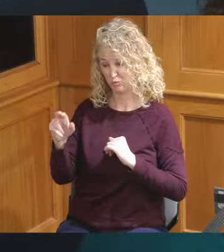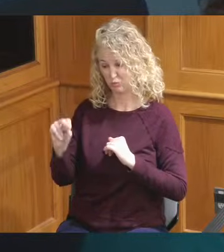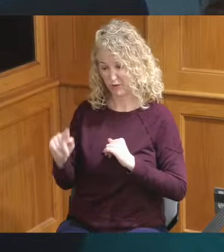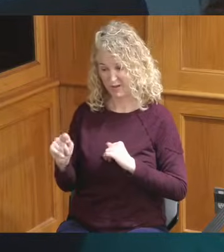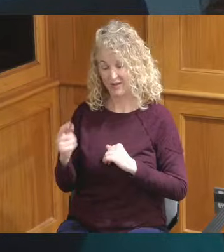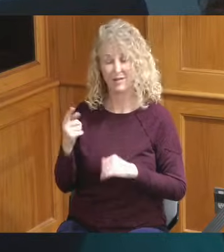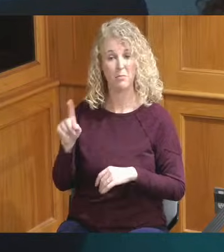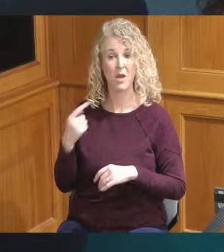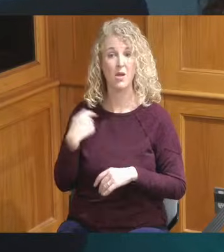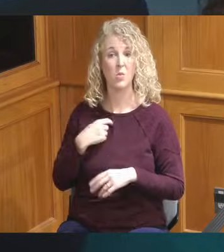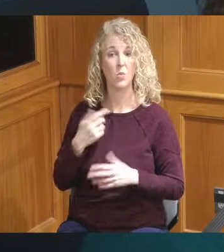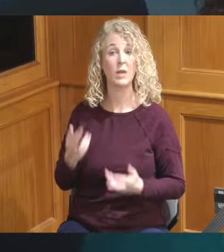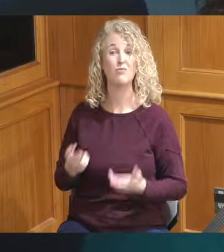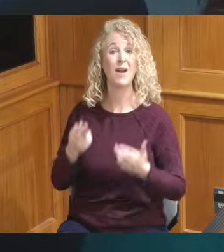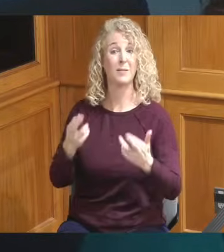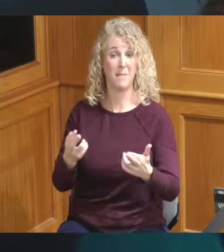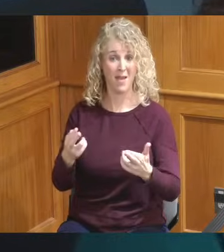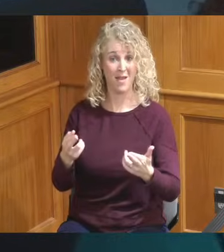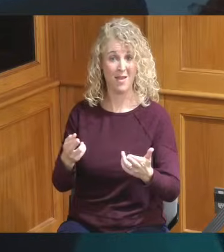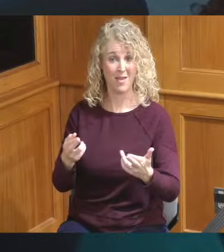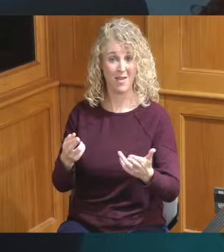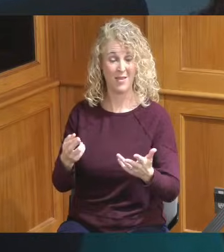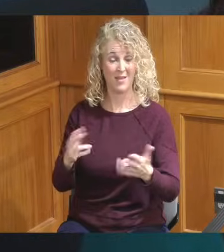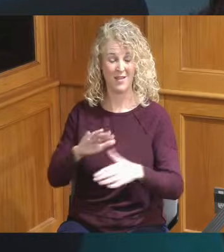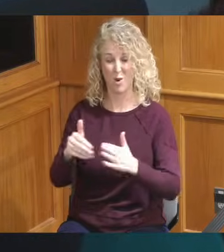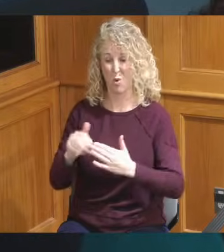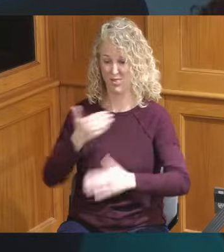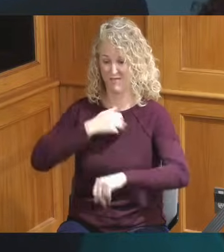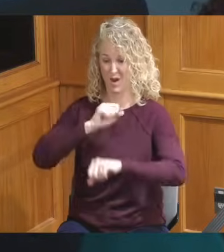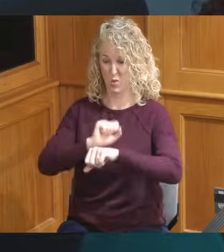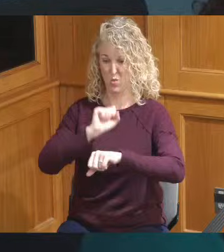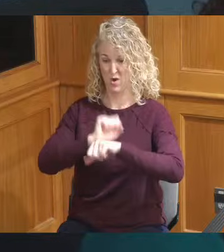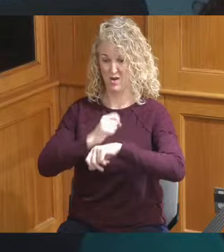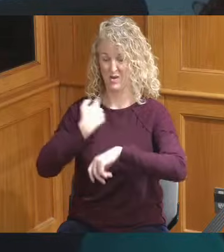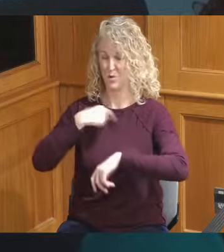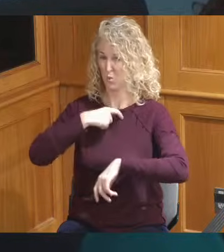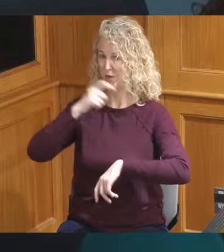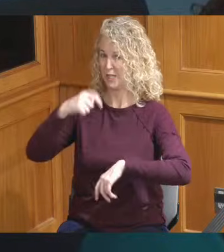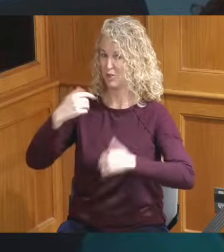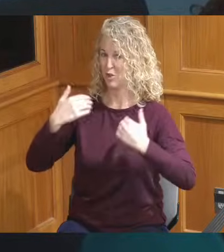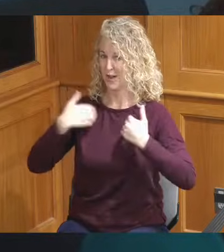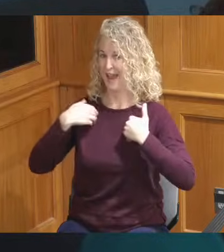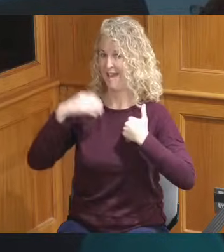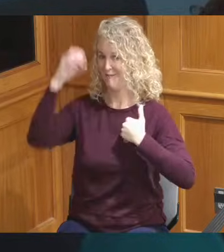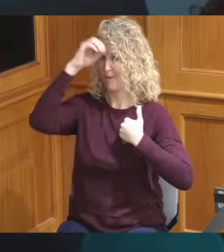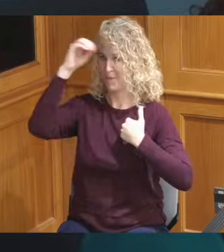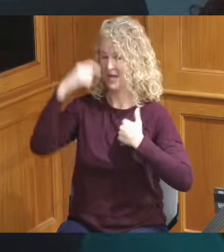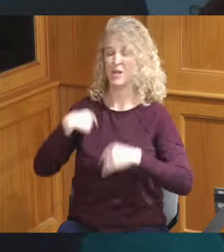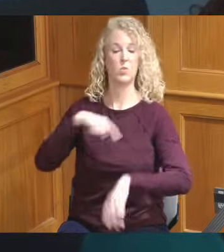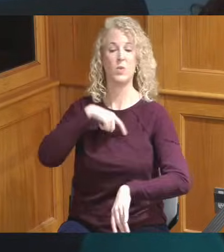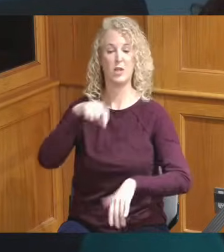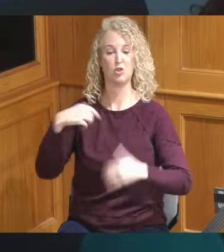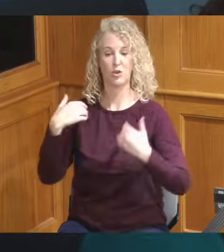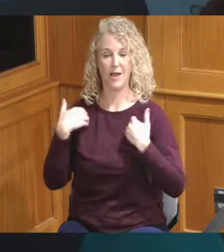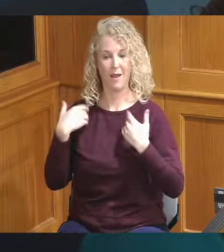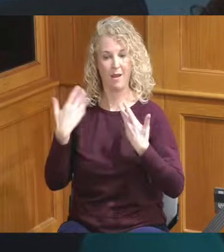being able to recommend grants, but all the work that Megan and Abigail are doing, countless hours,